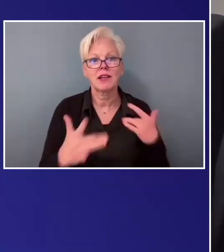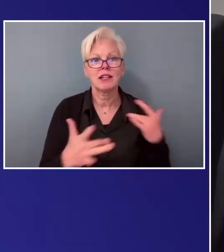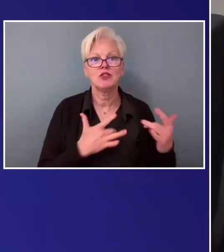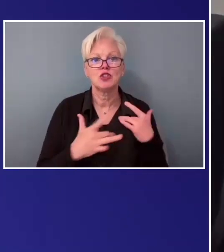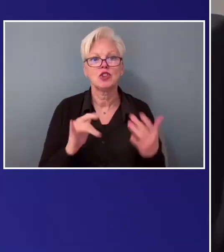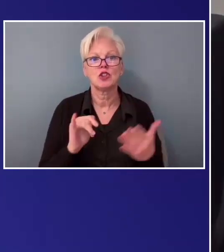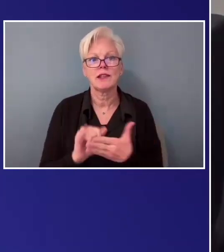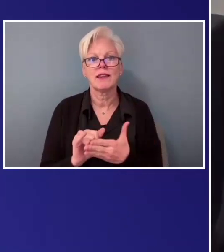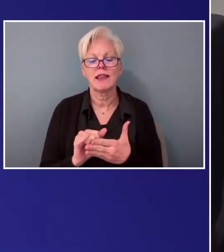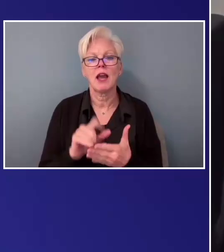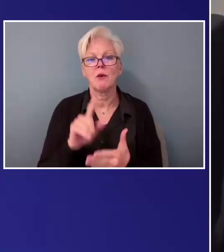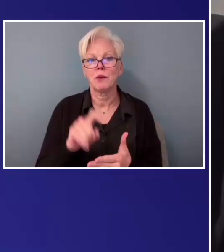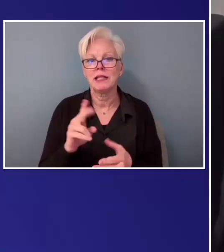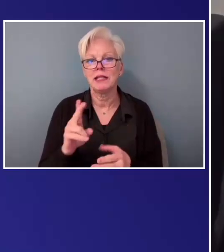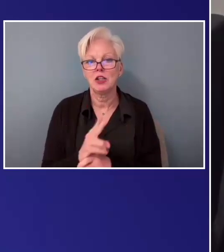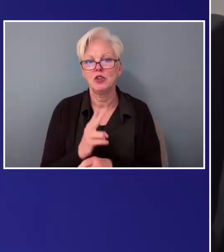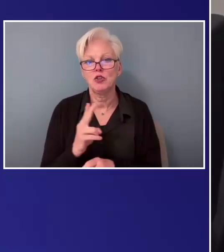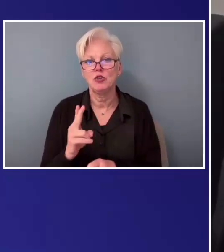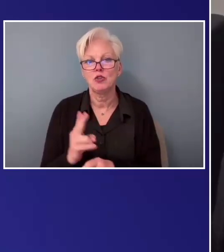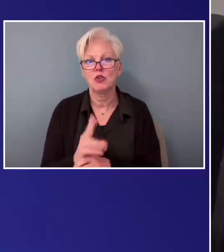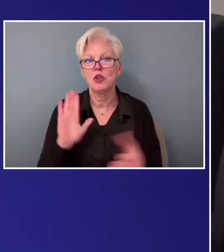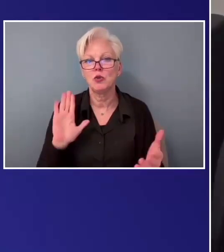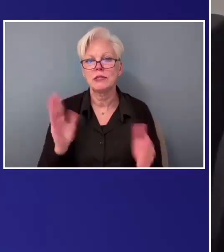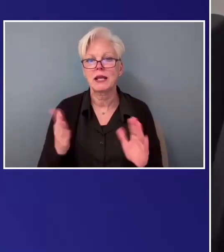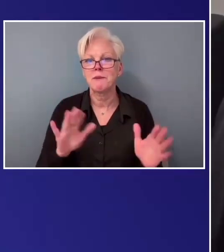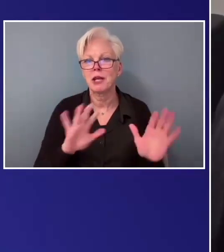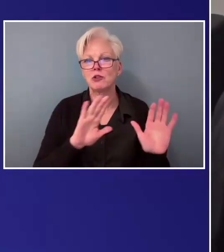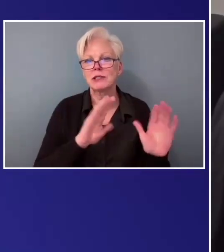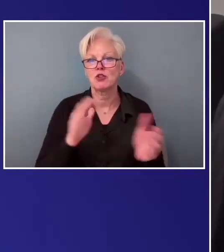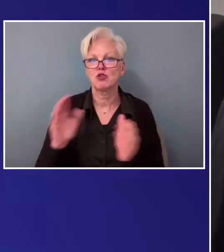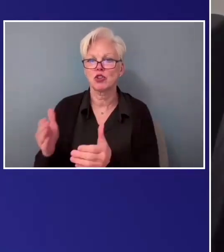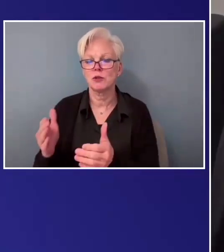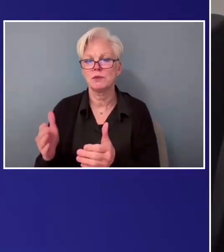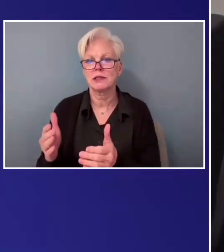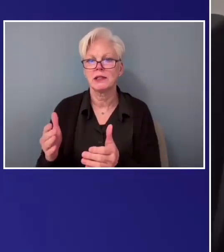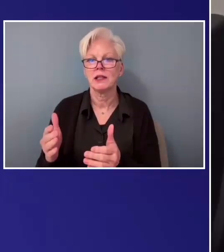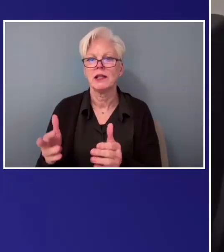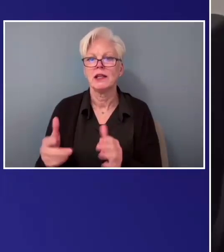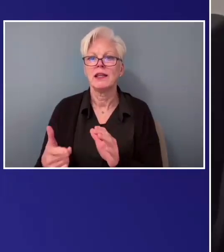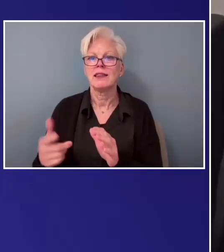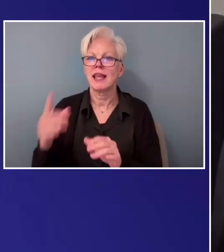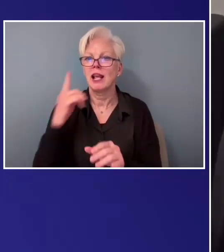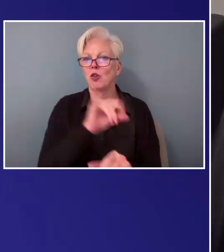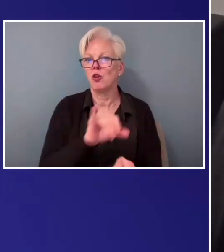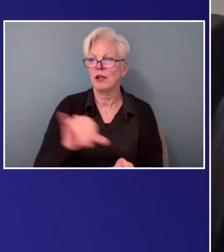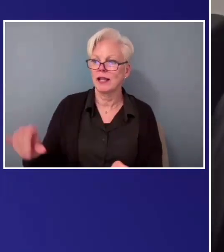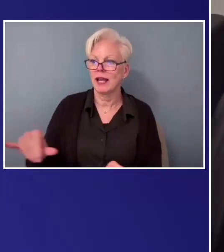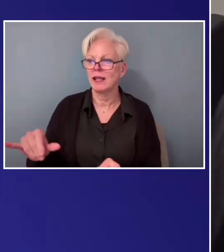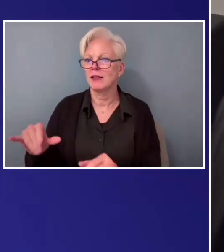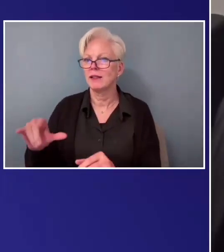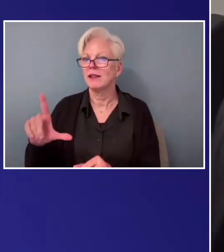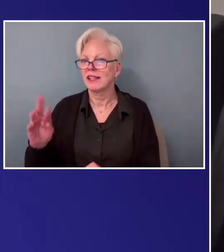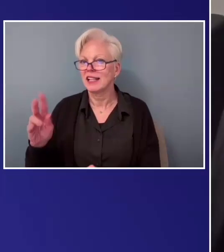that we need to use comparison groups that reflect labor market graduates. And when you get into the --